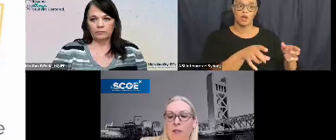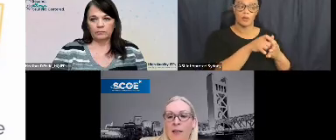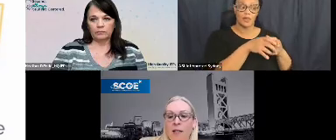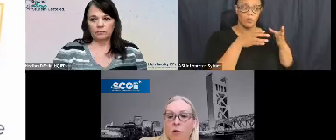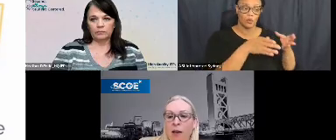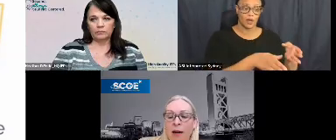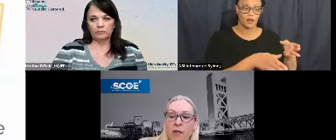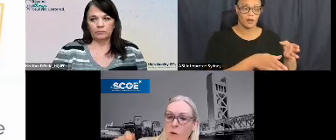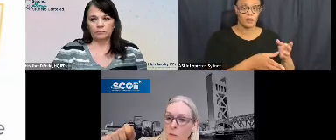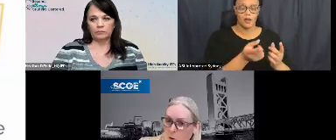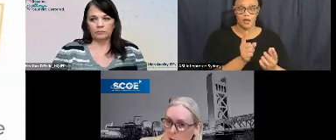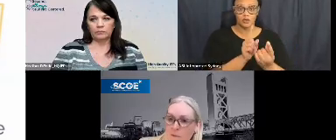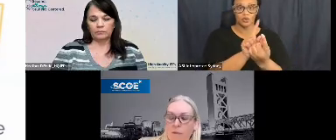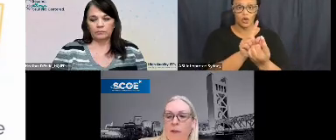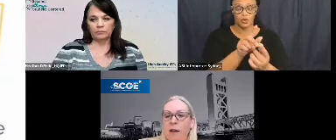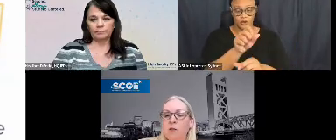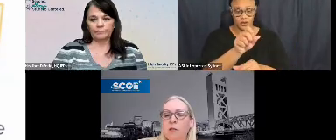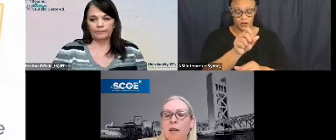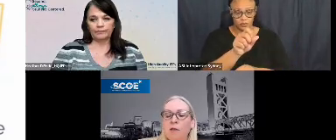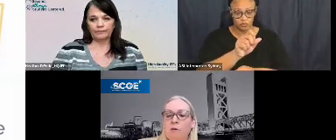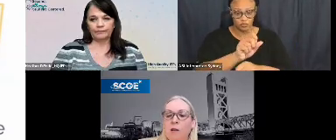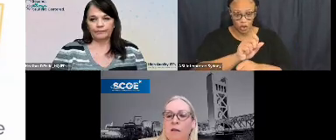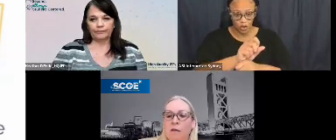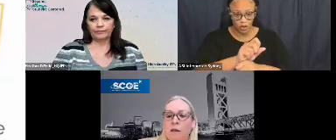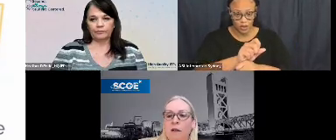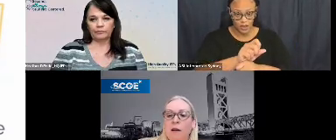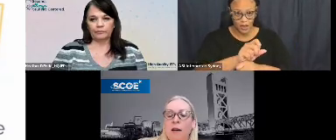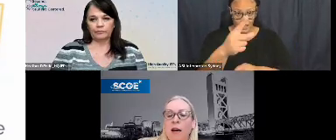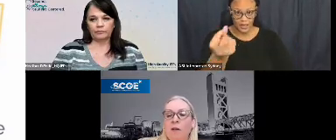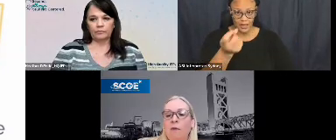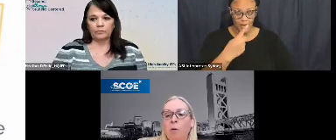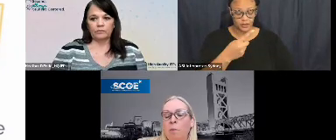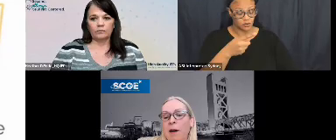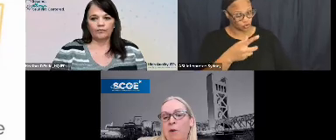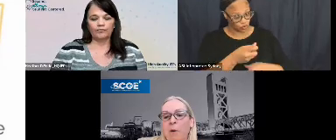and you say did you get a high school diploma? The answer is yes, you did. And then there would be